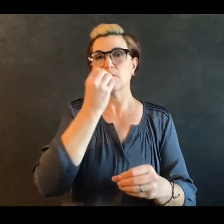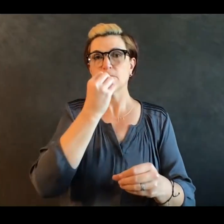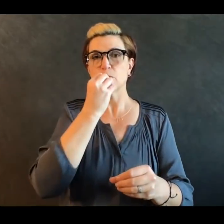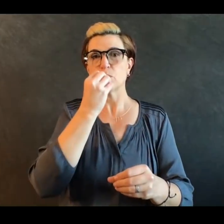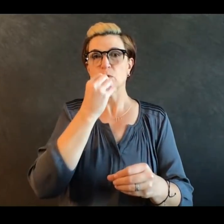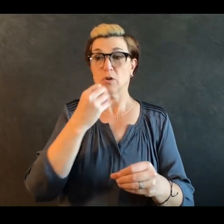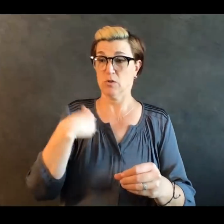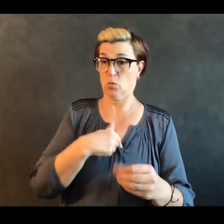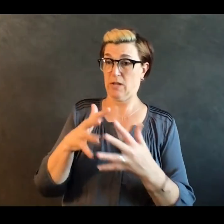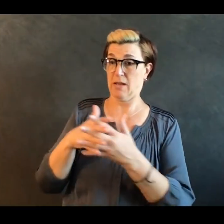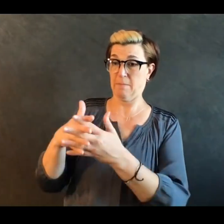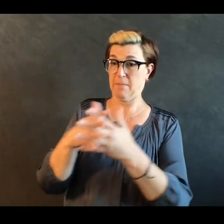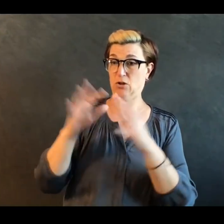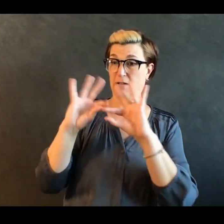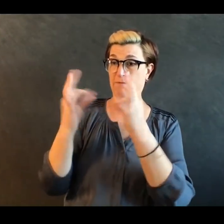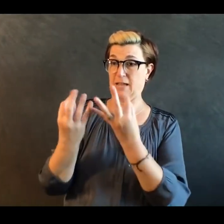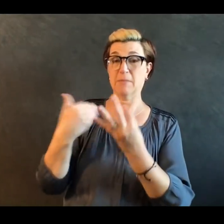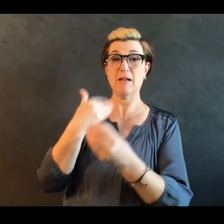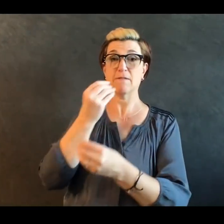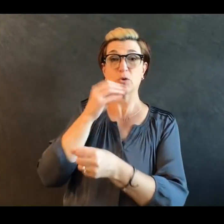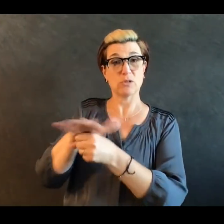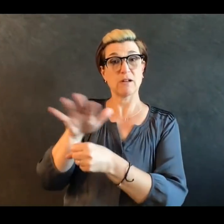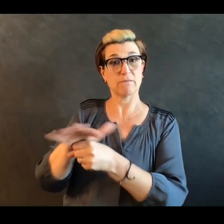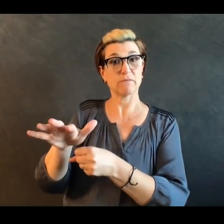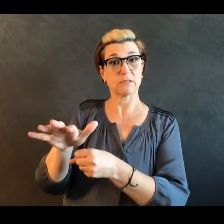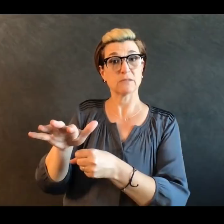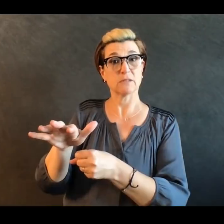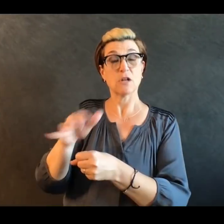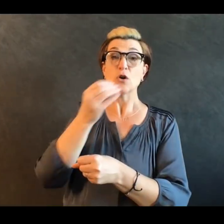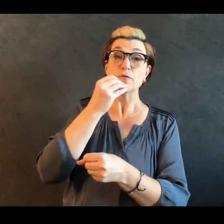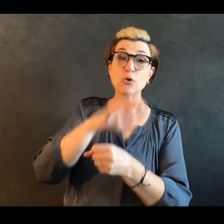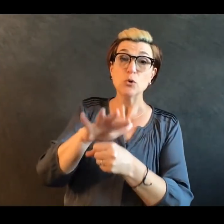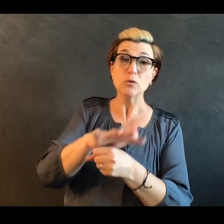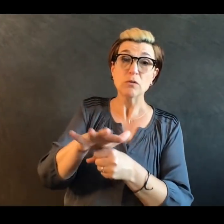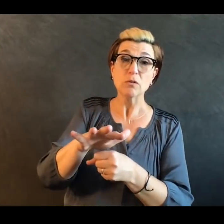our American families not only just food but wholesome and safe food as well I'd